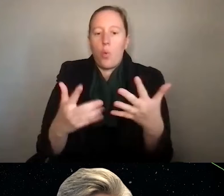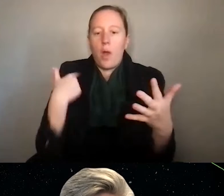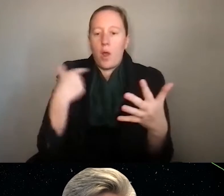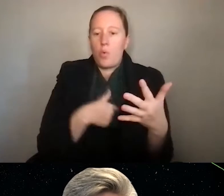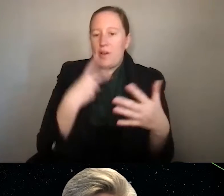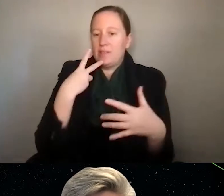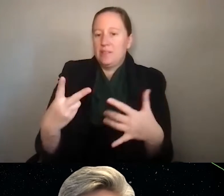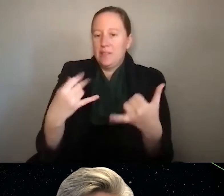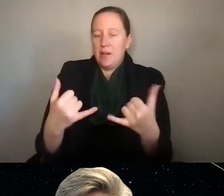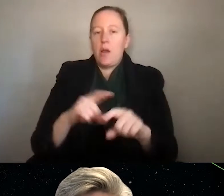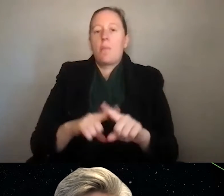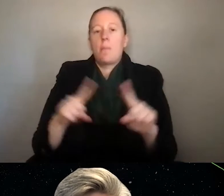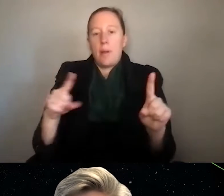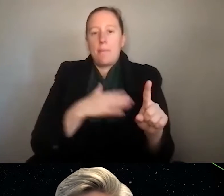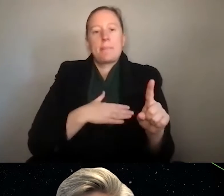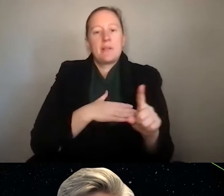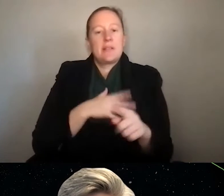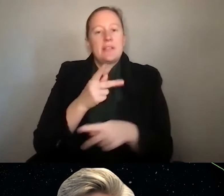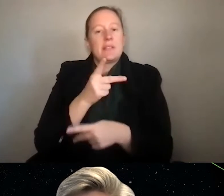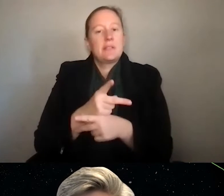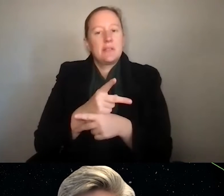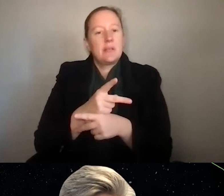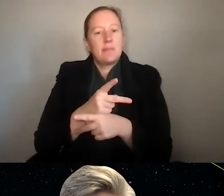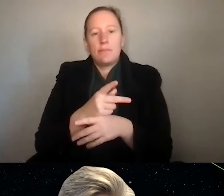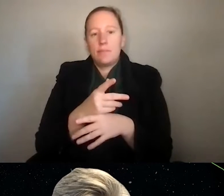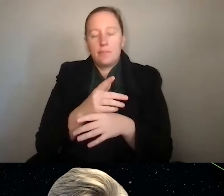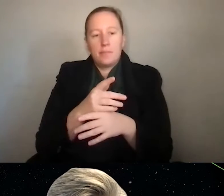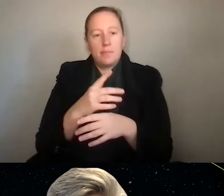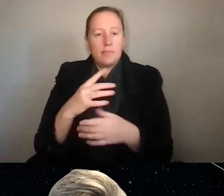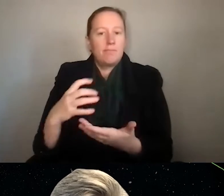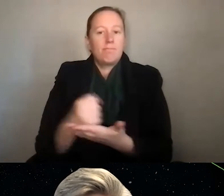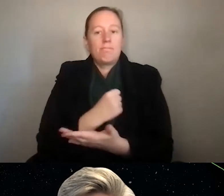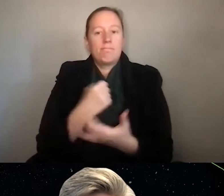but please take advantage of having